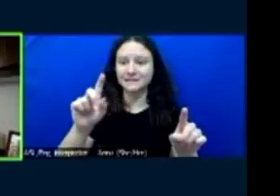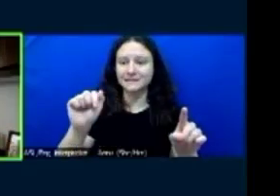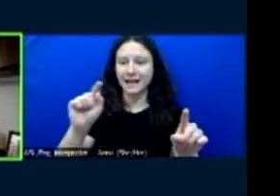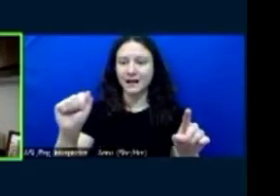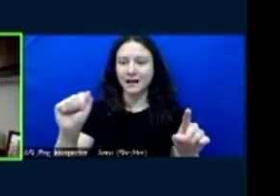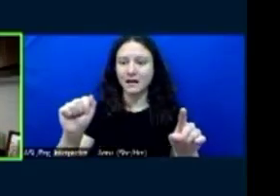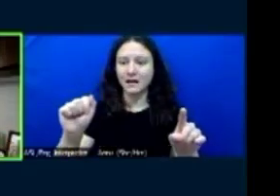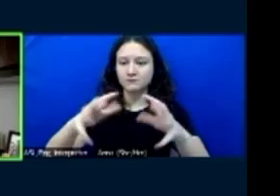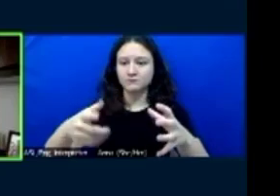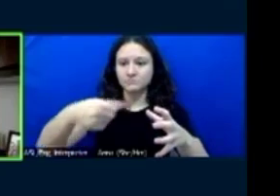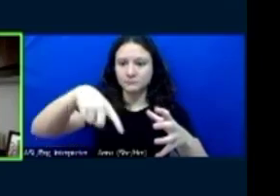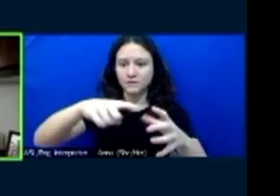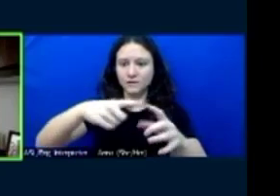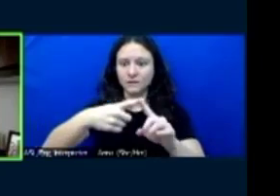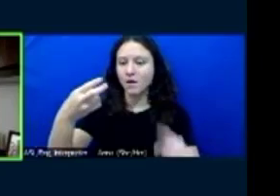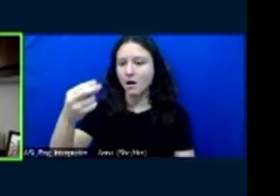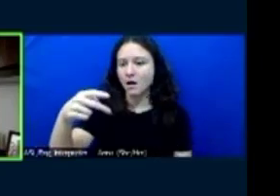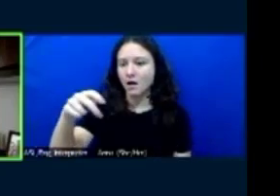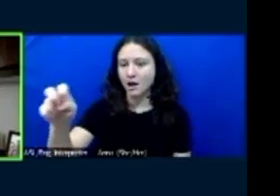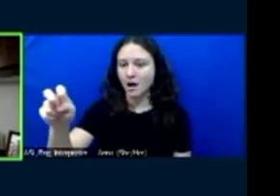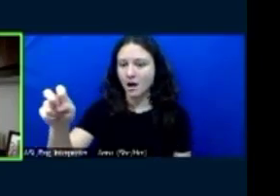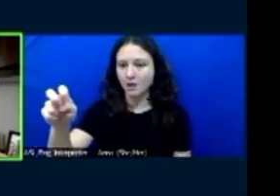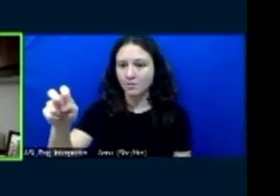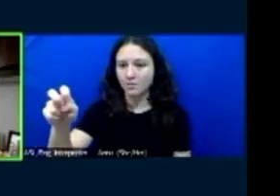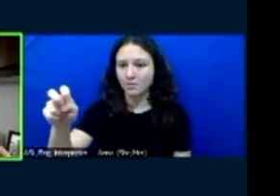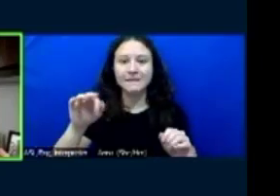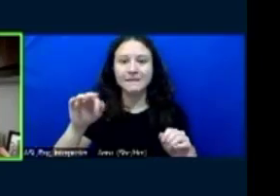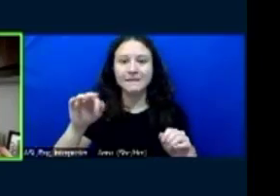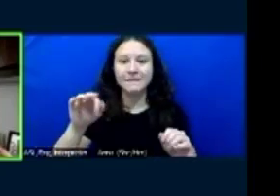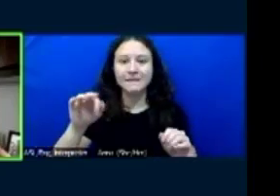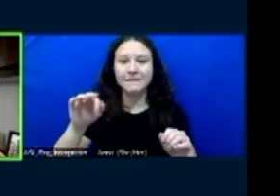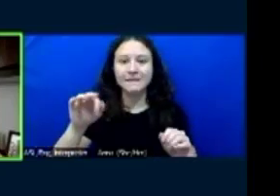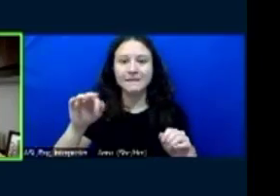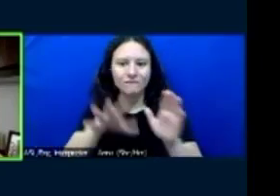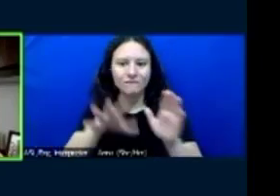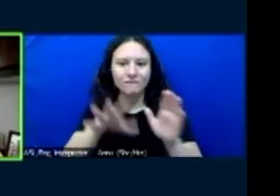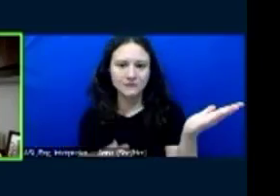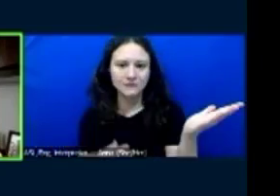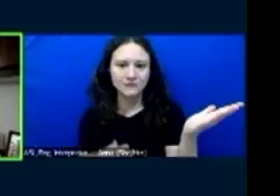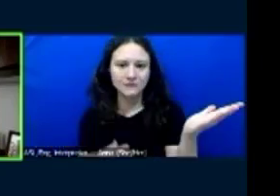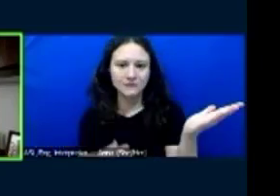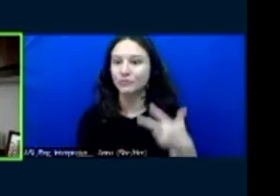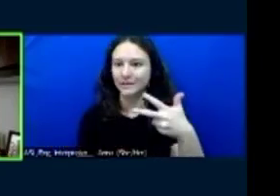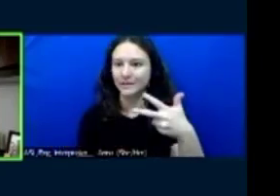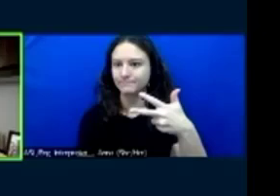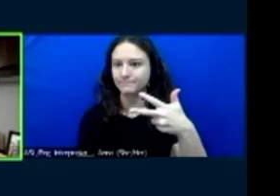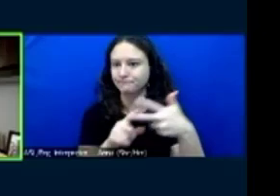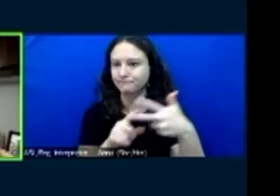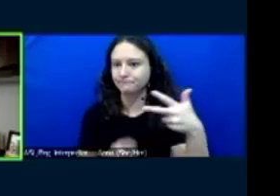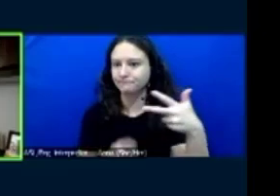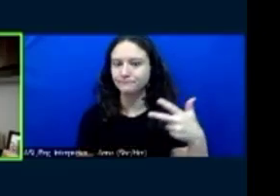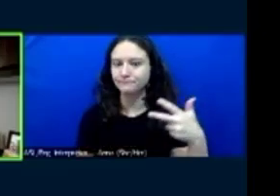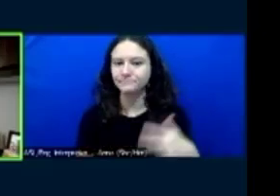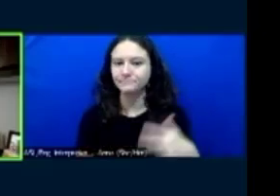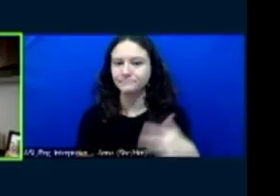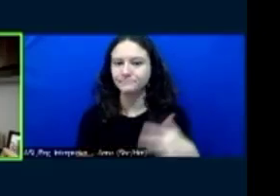And when you do that, here's what you find three things that African American preferred topics